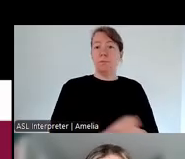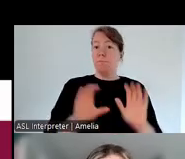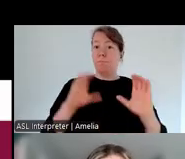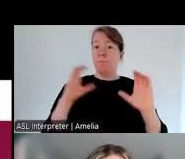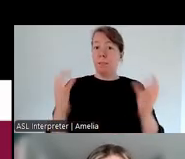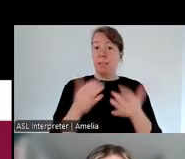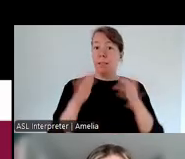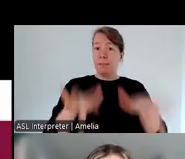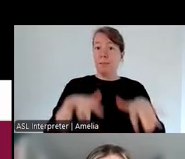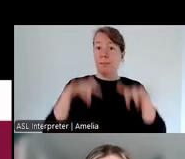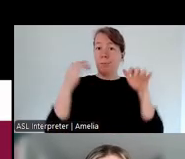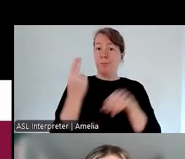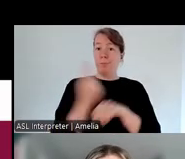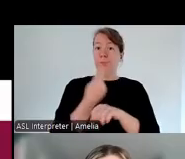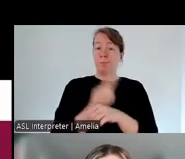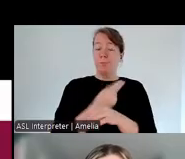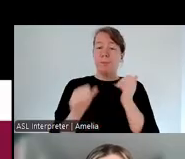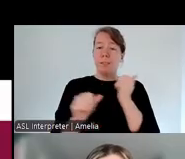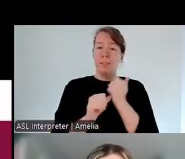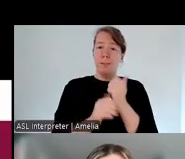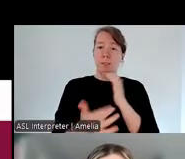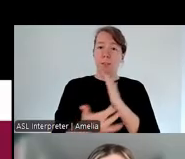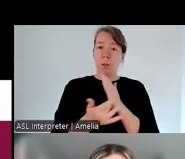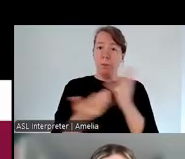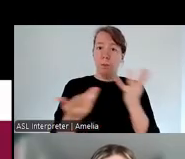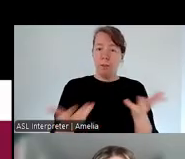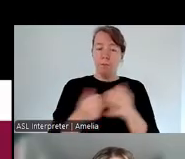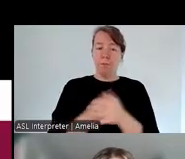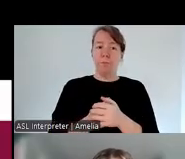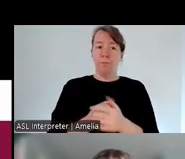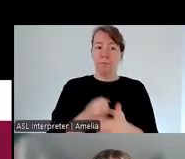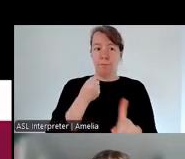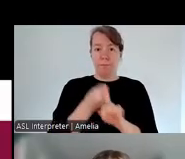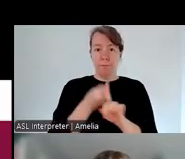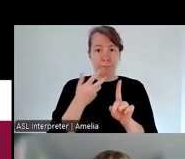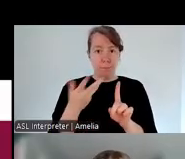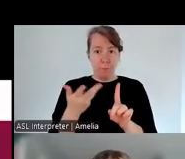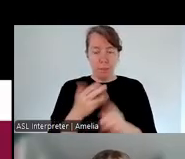um, and one of the most impactful tools that you can use is closed captions.